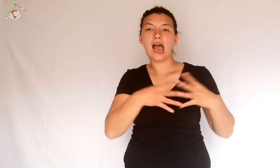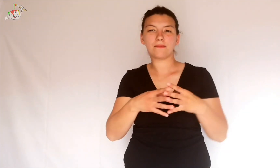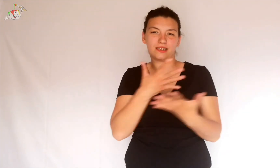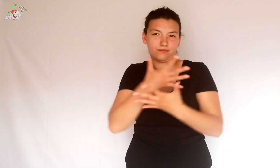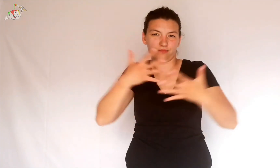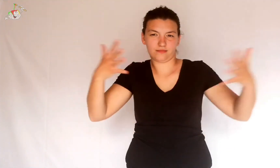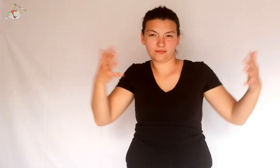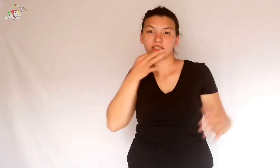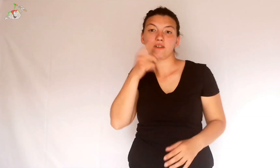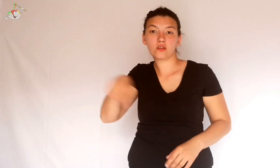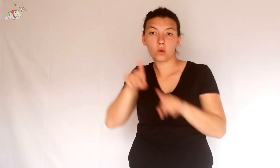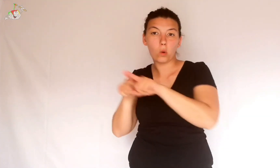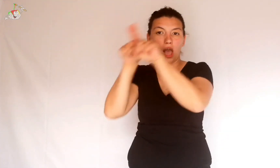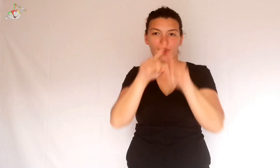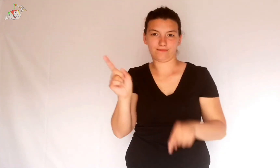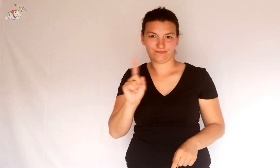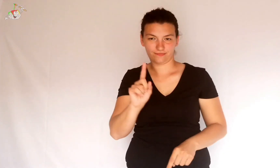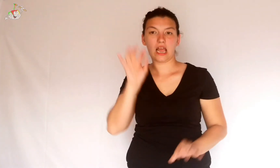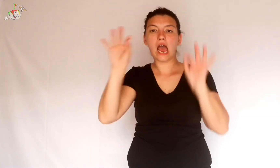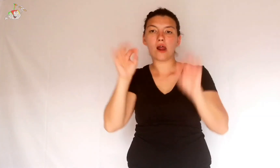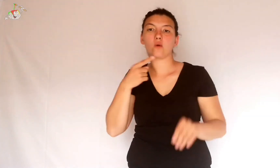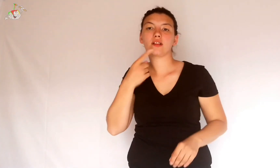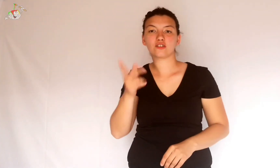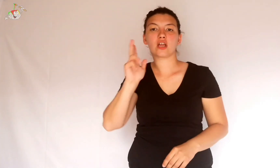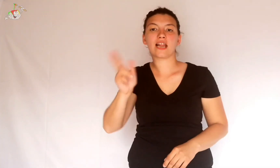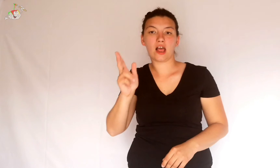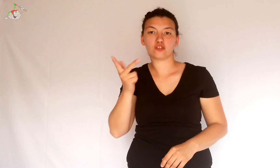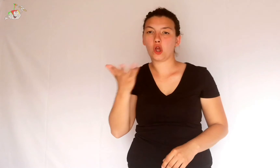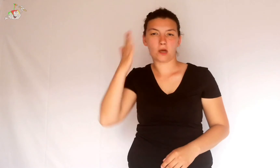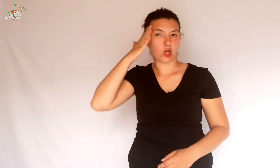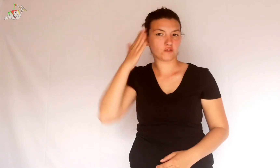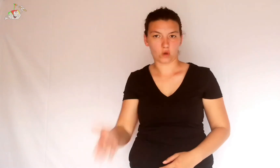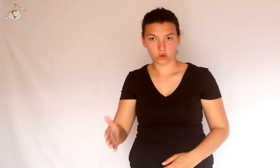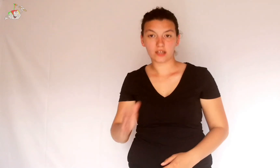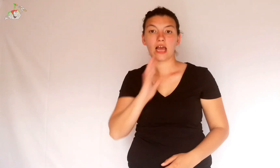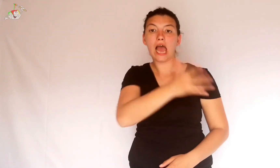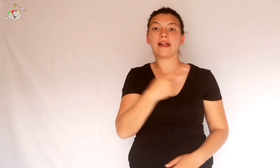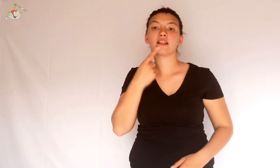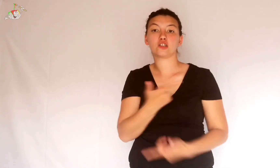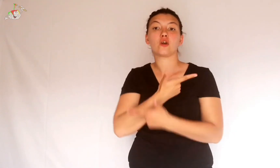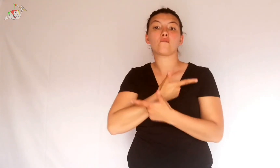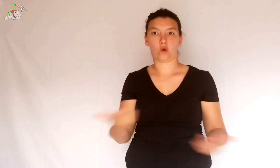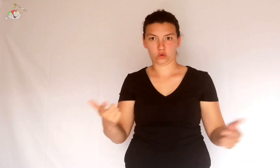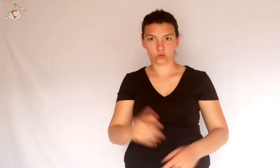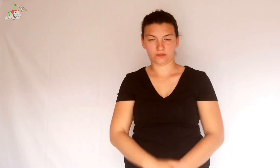America is vast and not all states think alike. Some argue that the number 13 is unlucky, others say it is lucky.